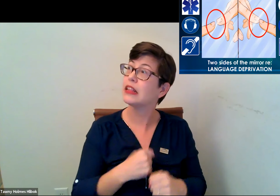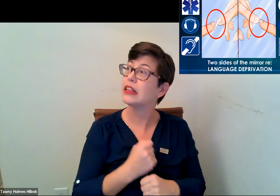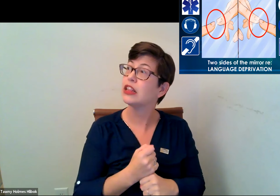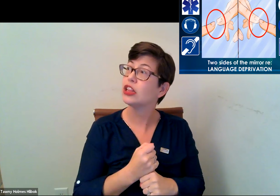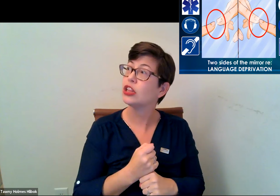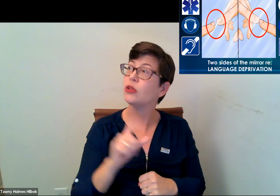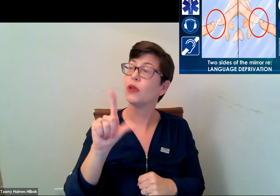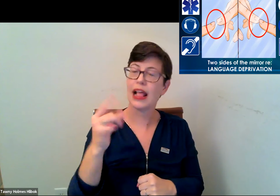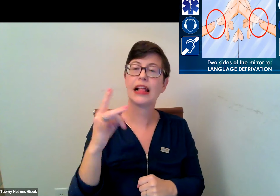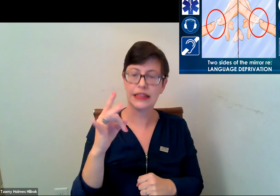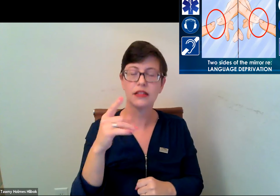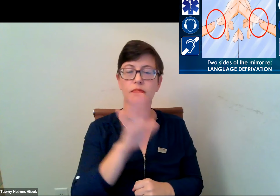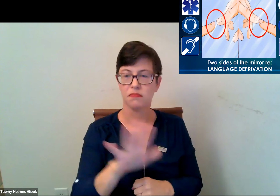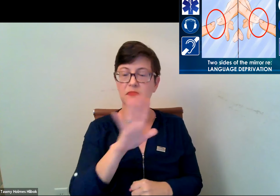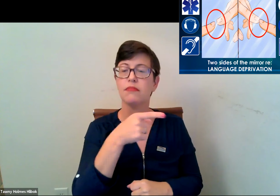In Time Magazine i'm trying to remember what the euro was it was.